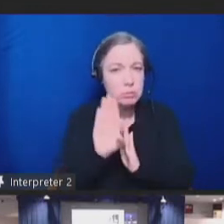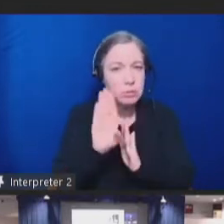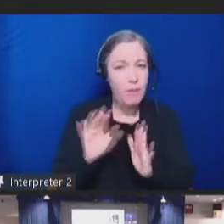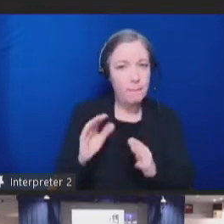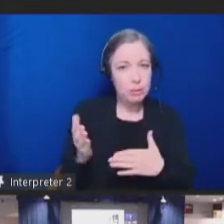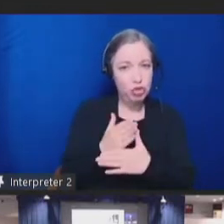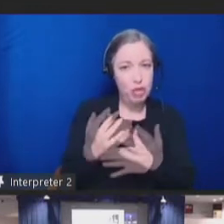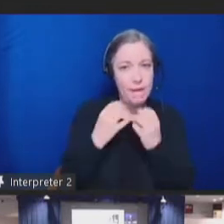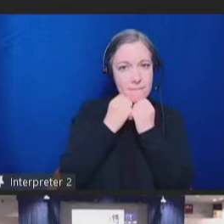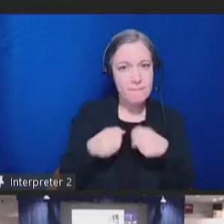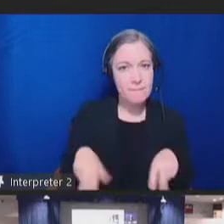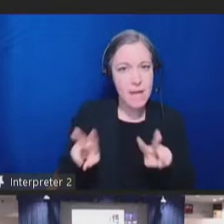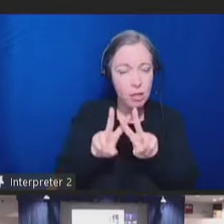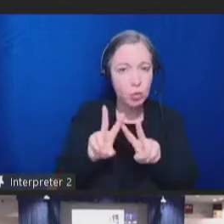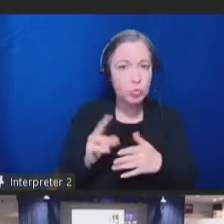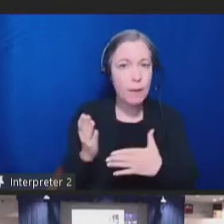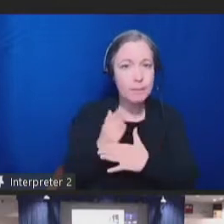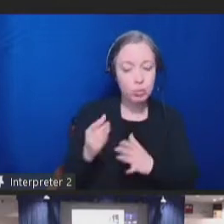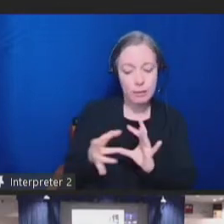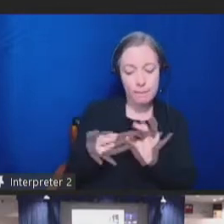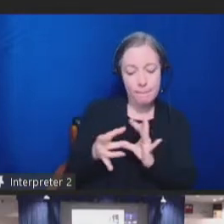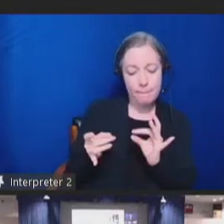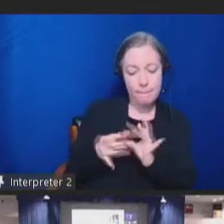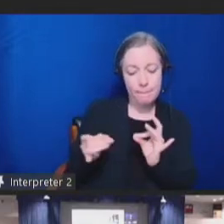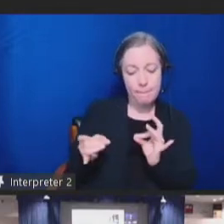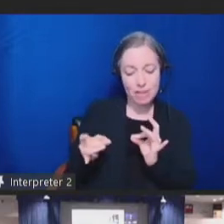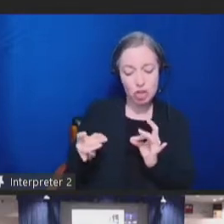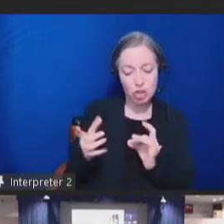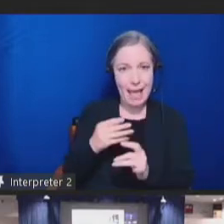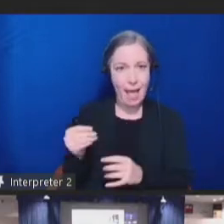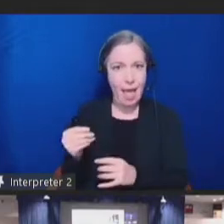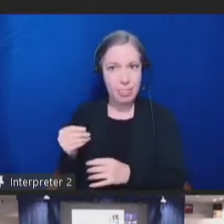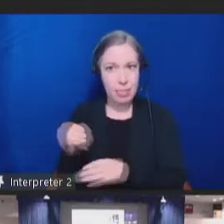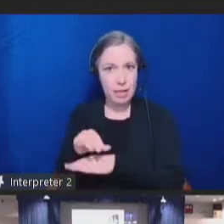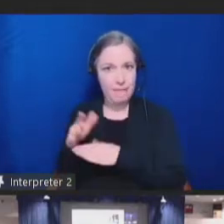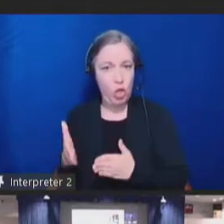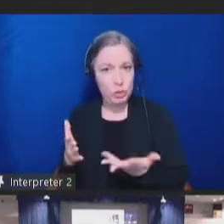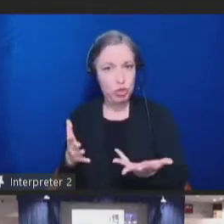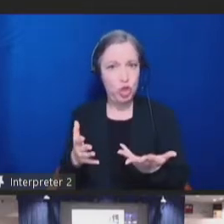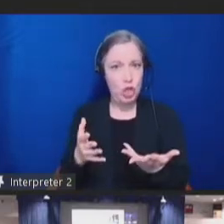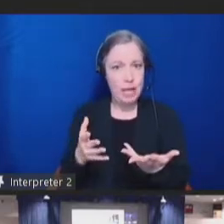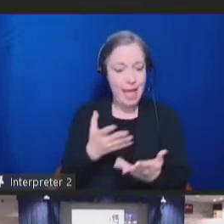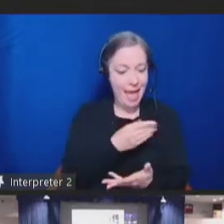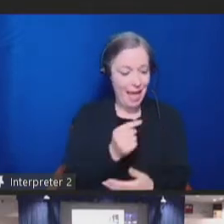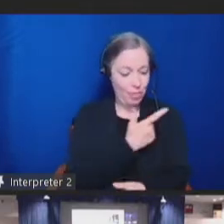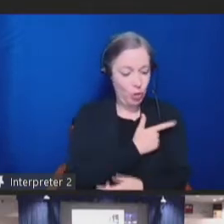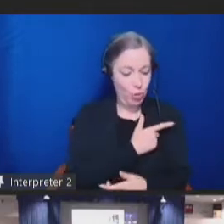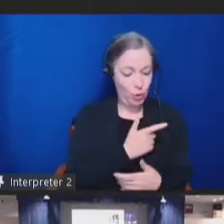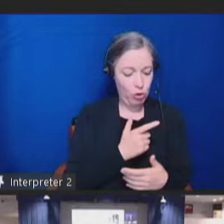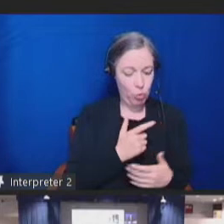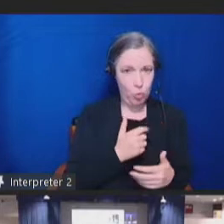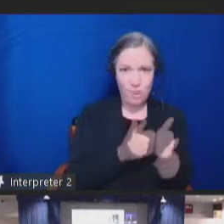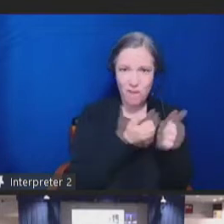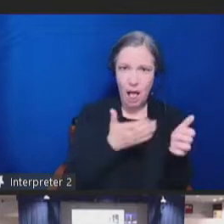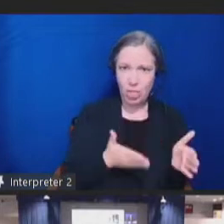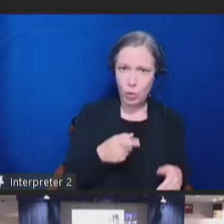but between the messaging effort and the loyal follower base, right? We get to create really